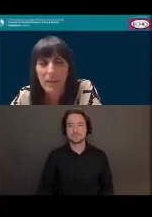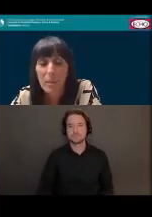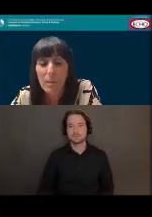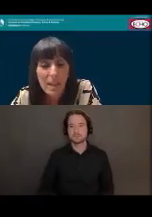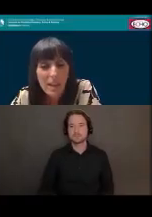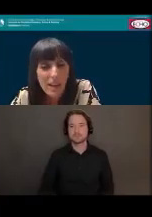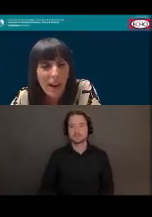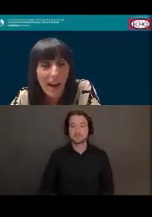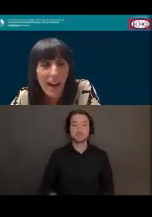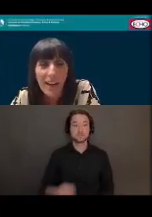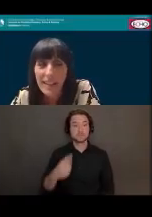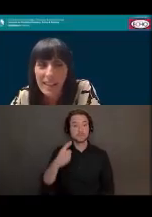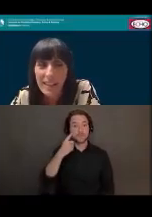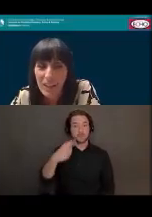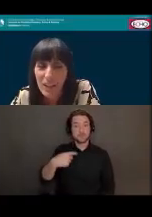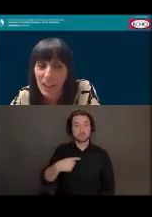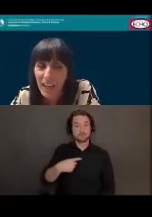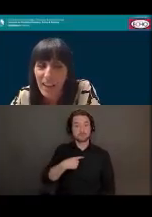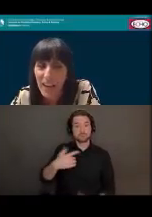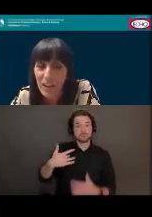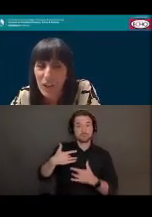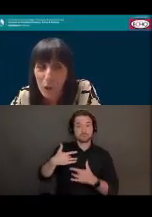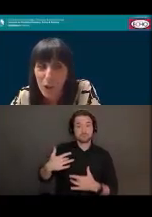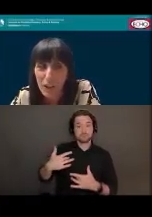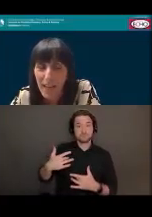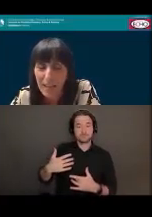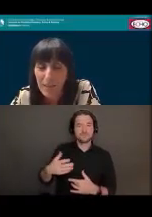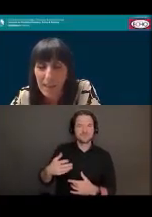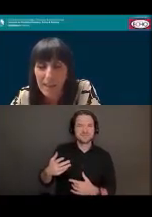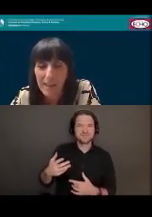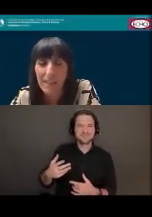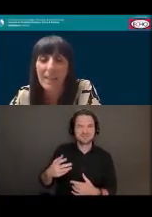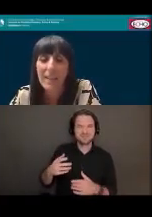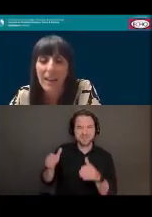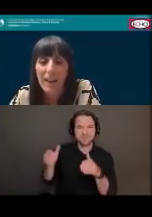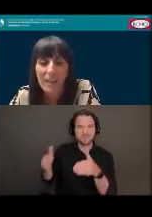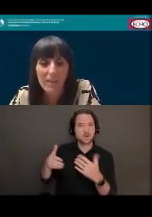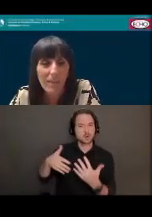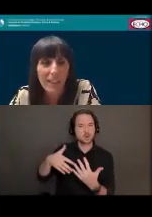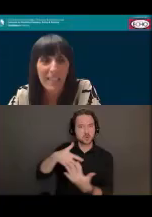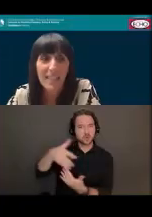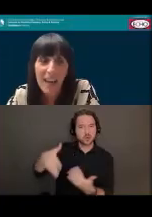yes, for me, I tend to look at that social aspect of is that